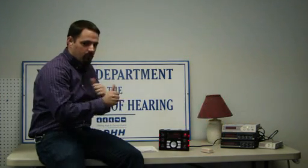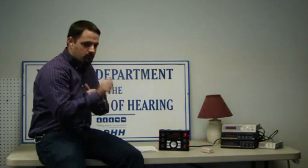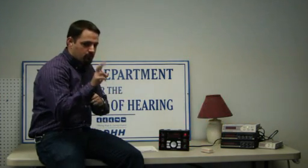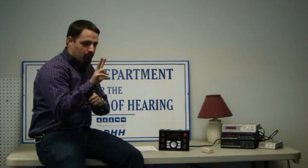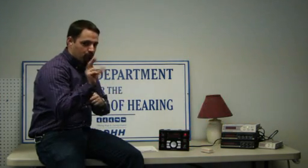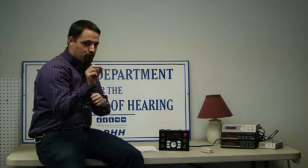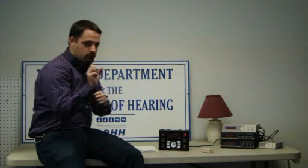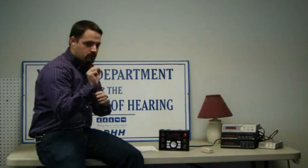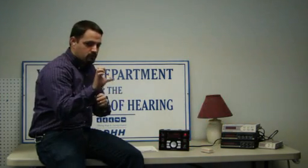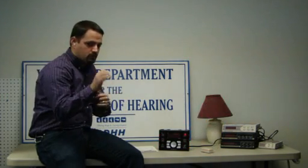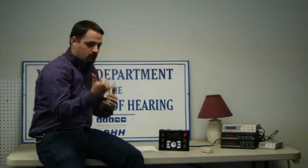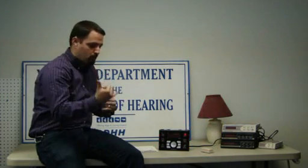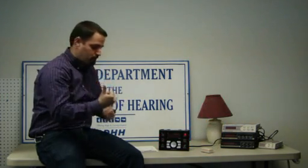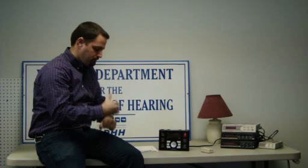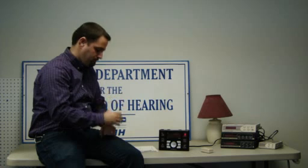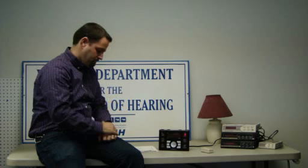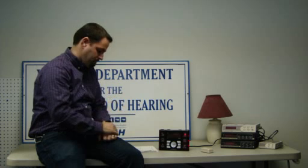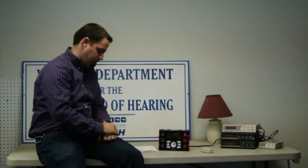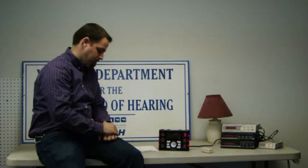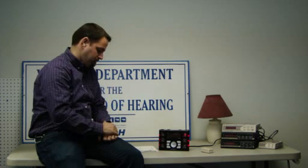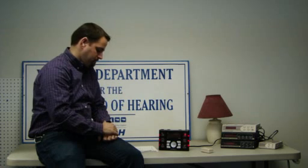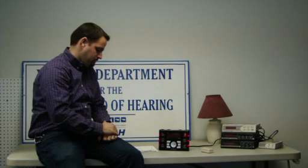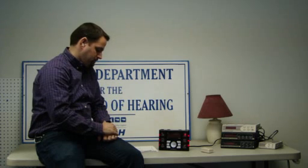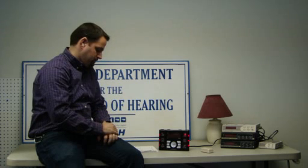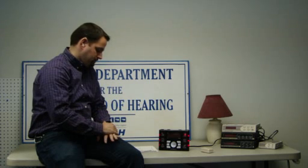past 30 seconds now